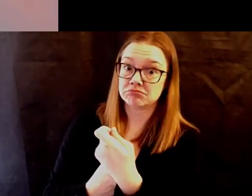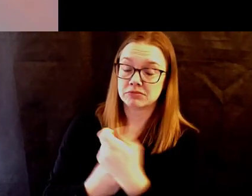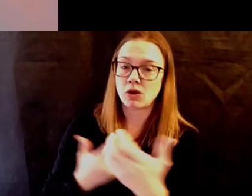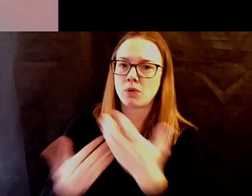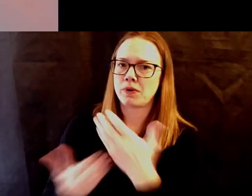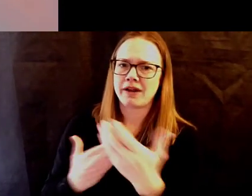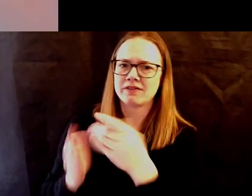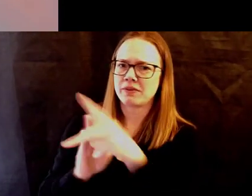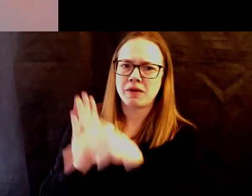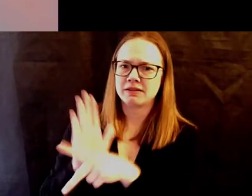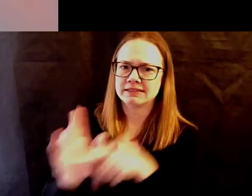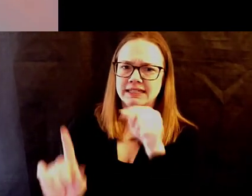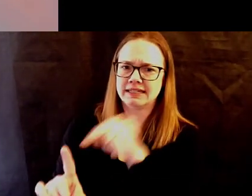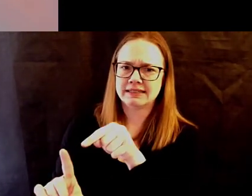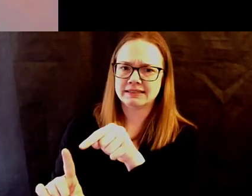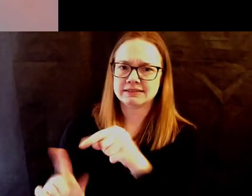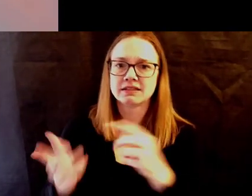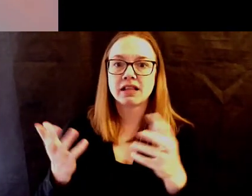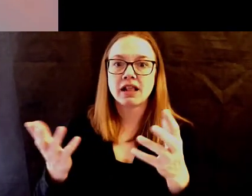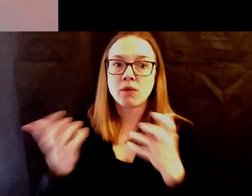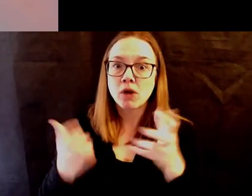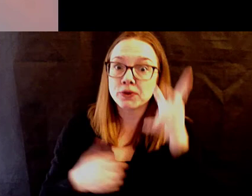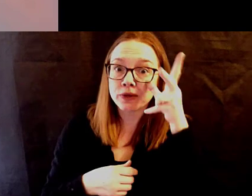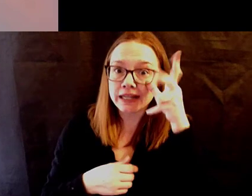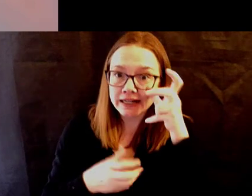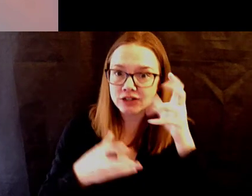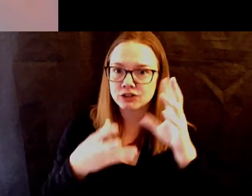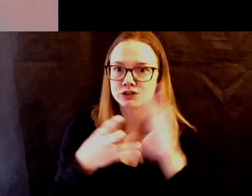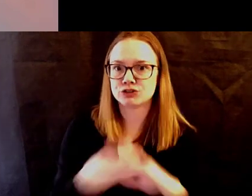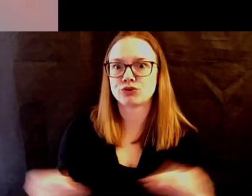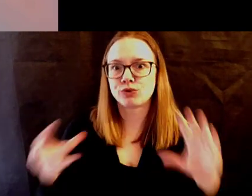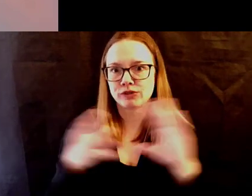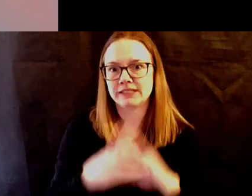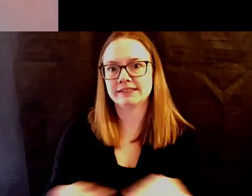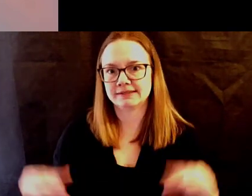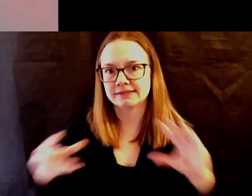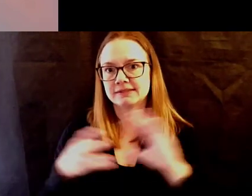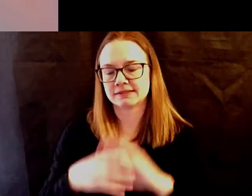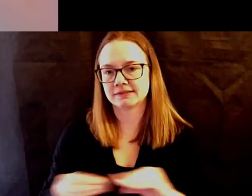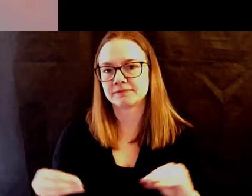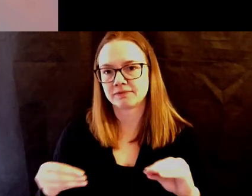And they want to hear stories and know what that real impact is.